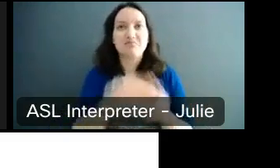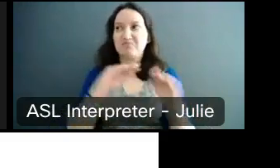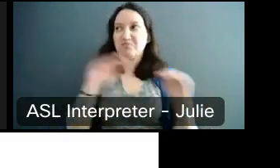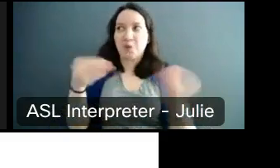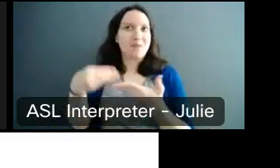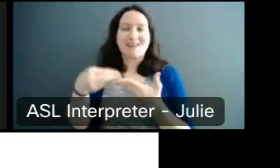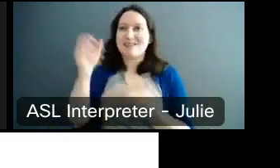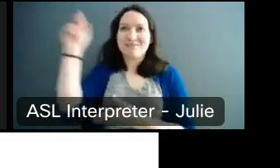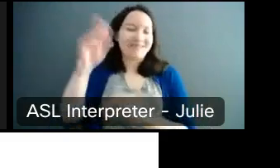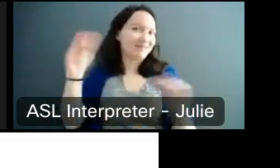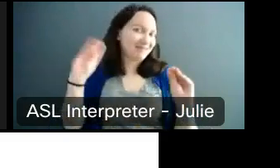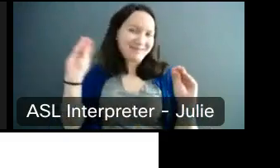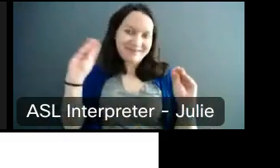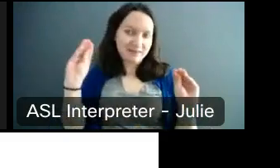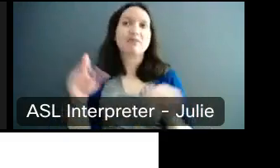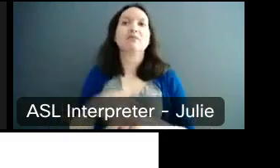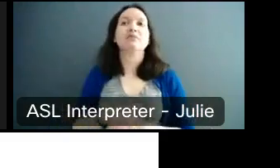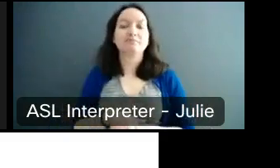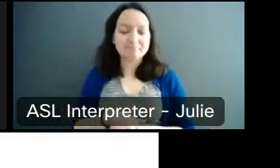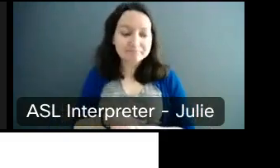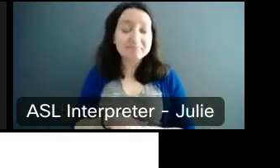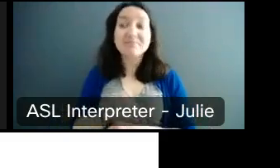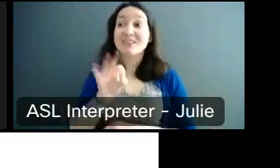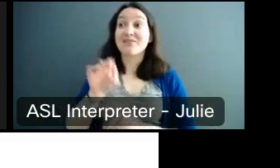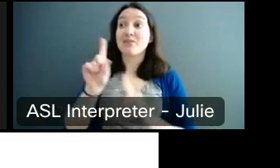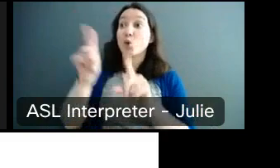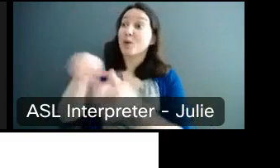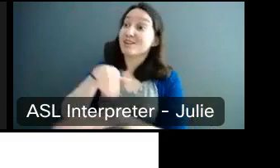unreimbursed service. Mm. Hmm. So when they go to see the doctor, we get paid.